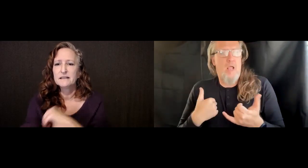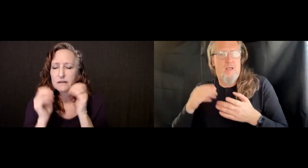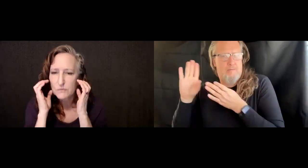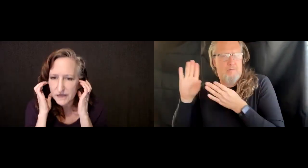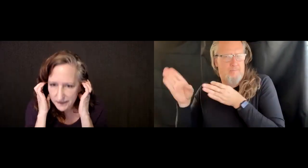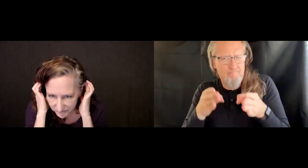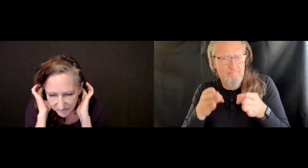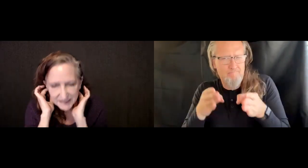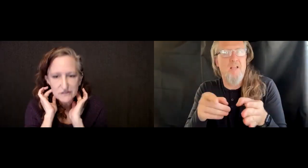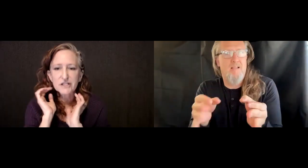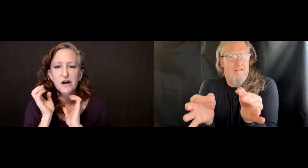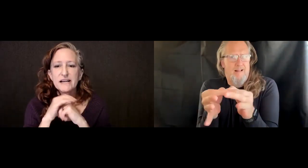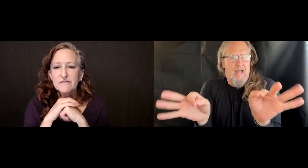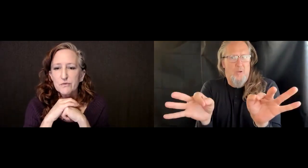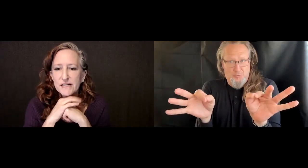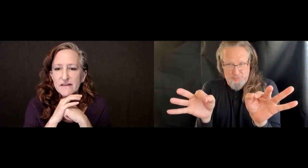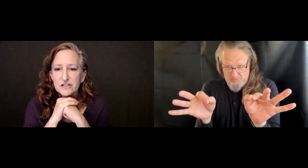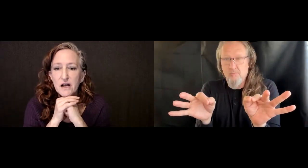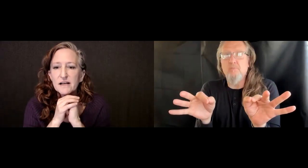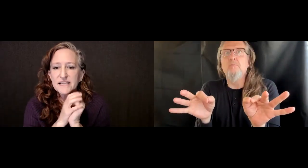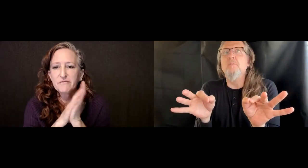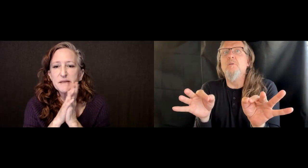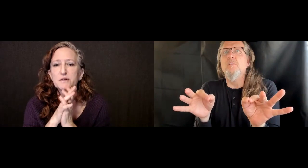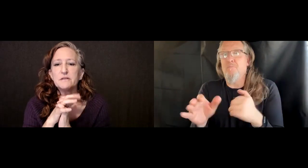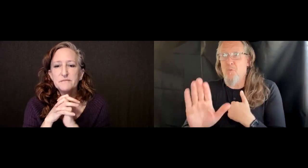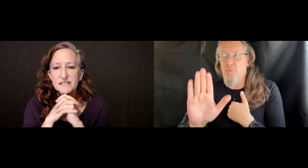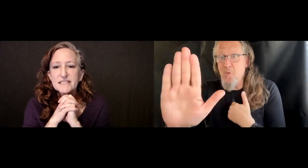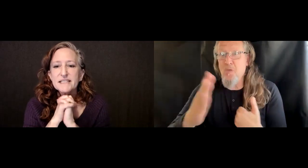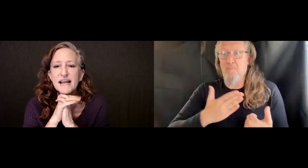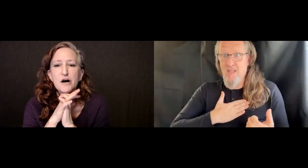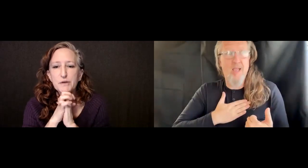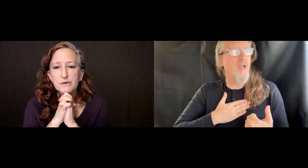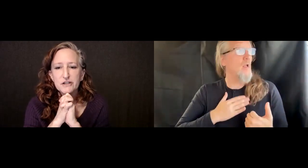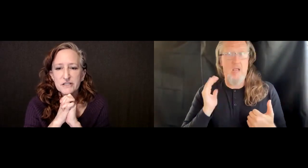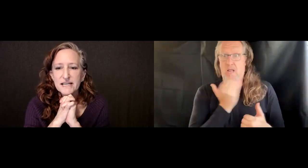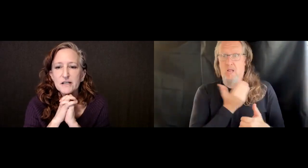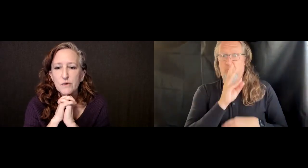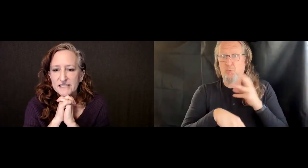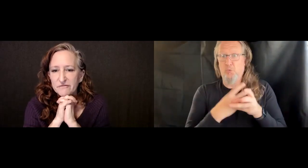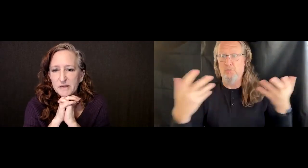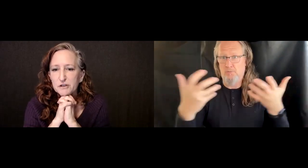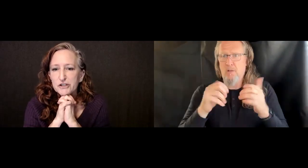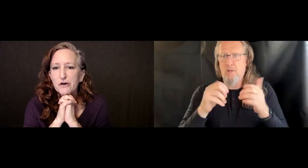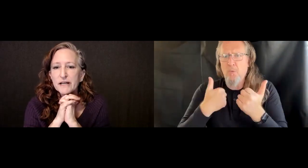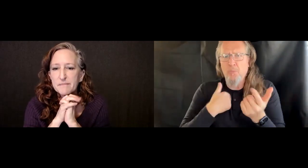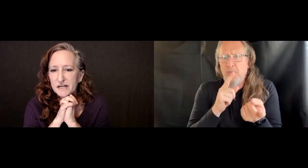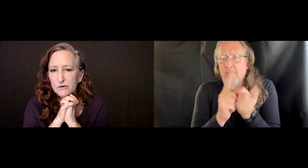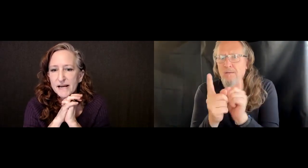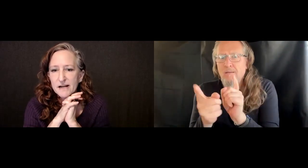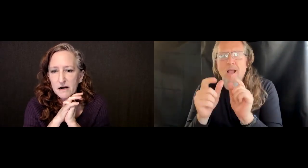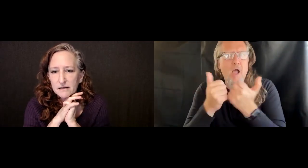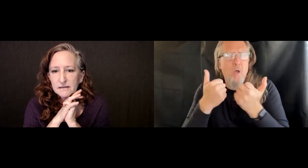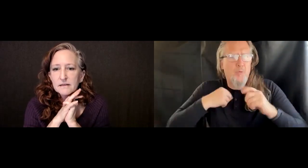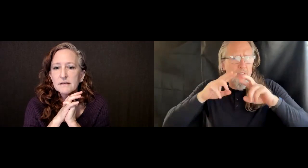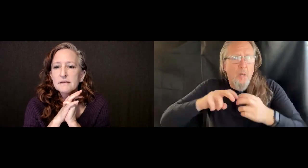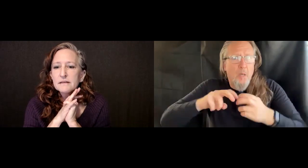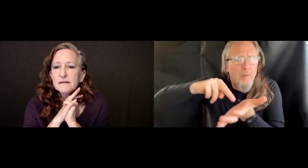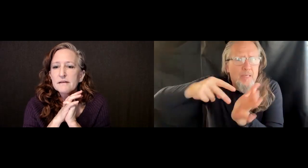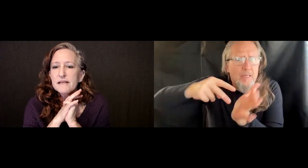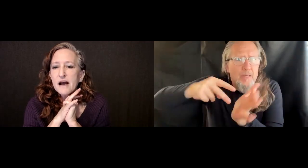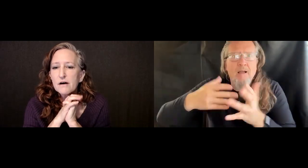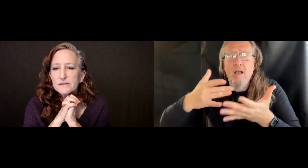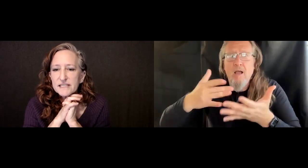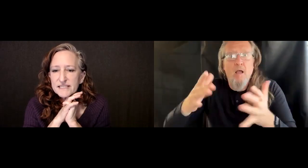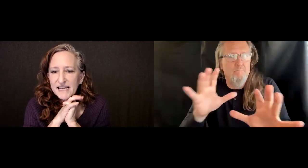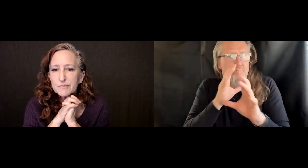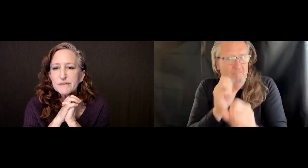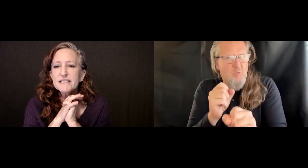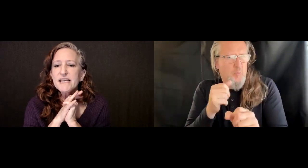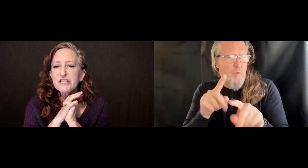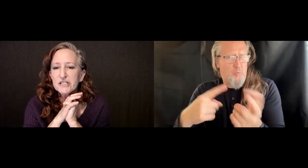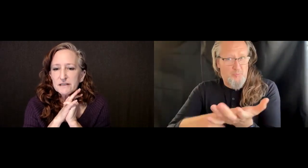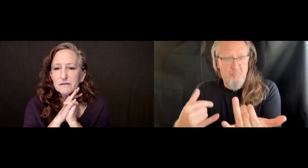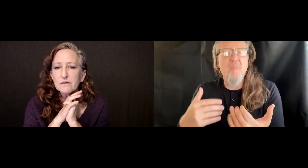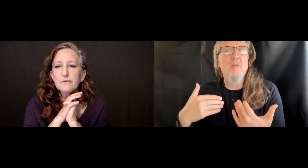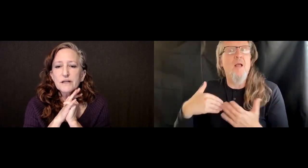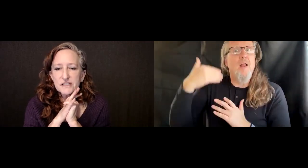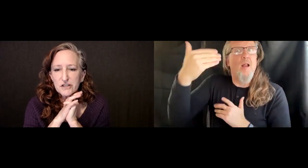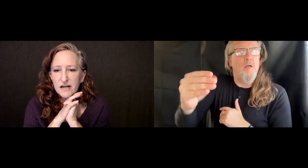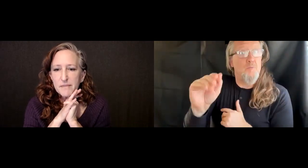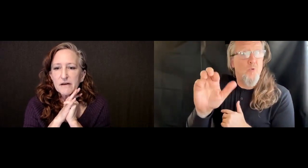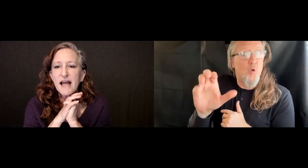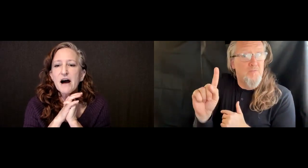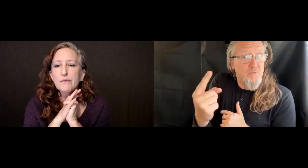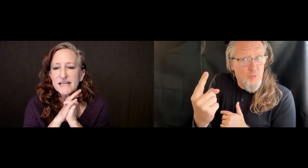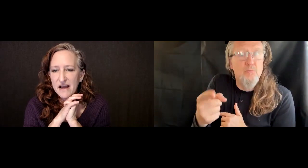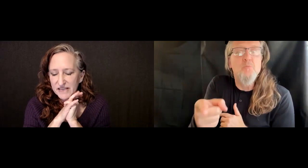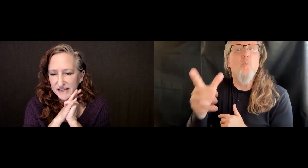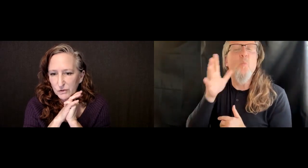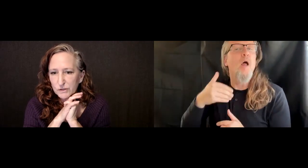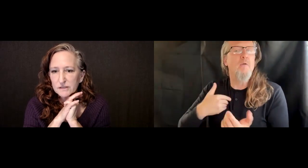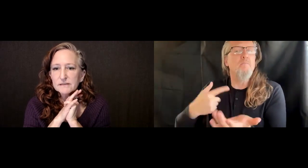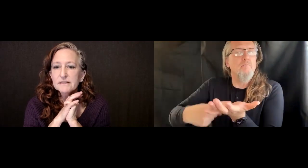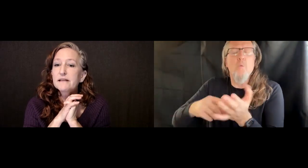We never saw deaf people. This is gonna help you understand why deaf people are showing up on our radar now,. Today's presentation, we're going to talk about how we navigate the world.